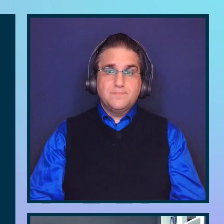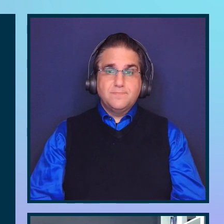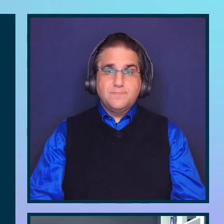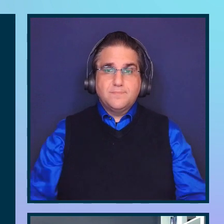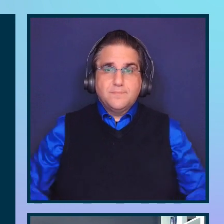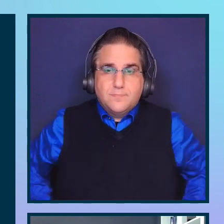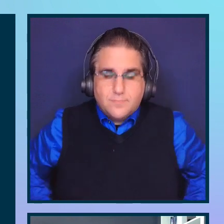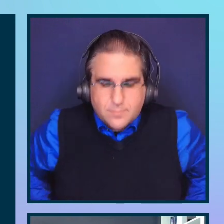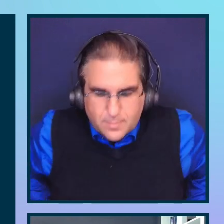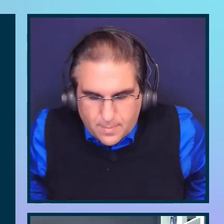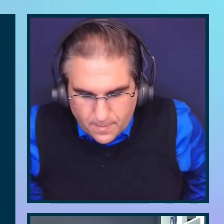Yeah, and we need to consider all of